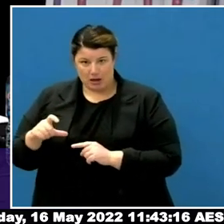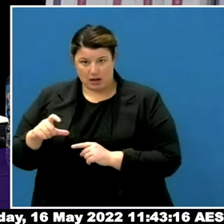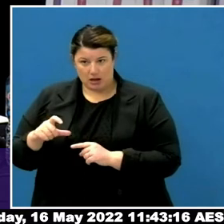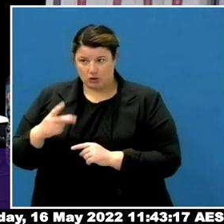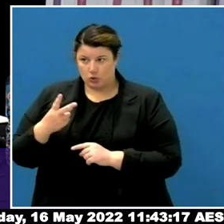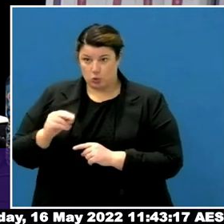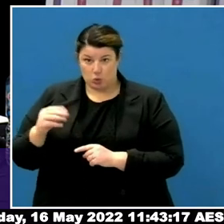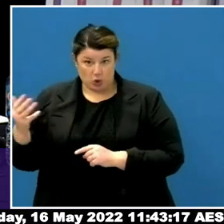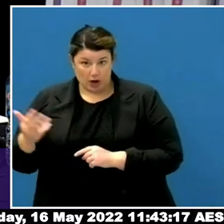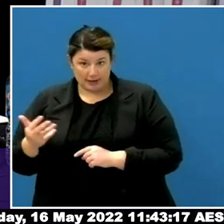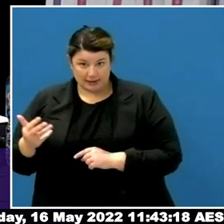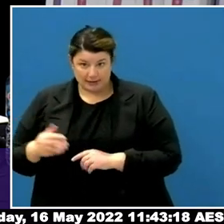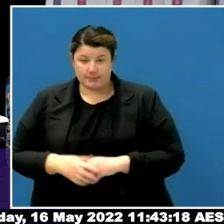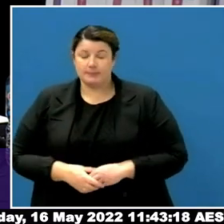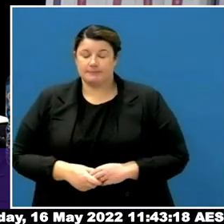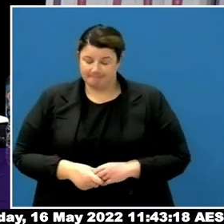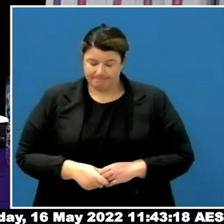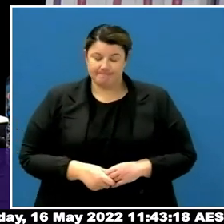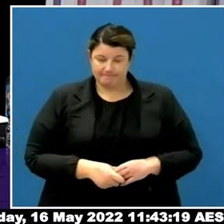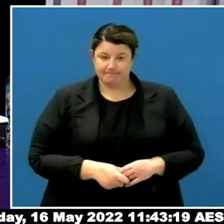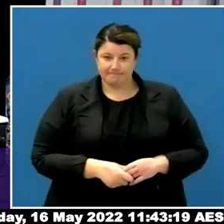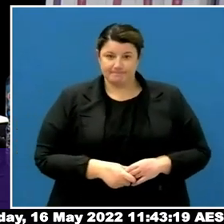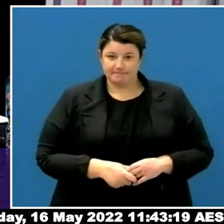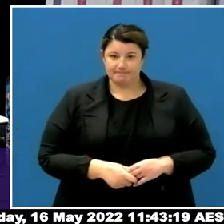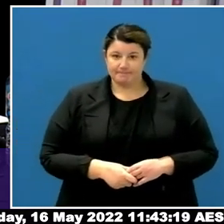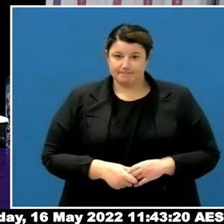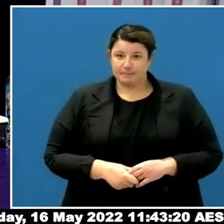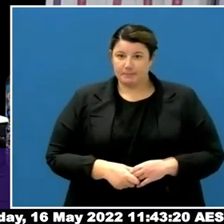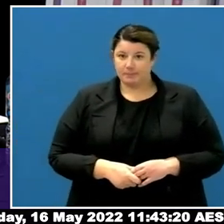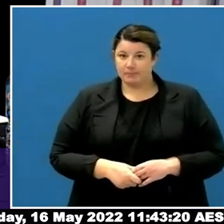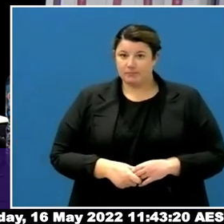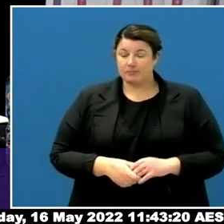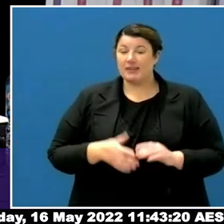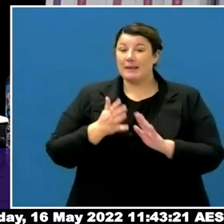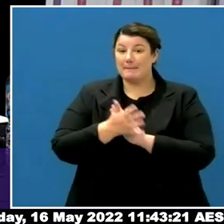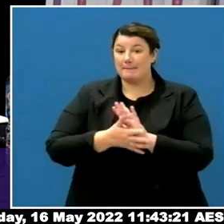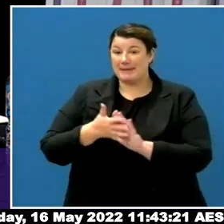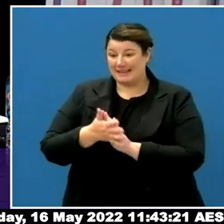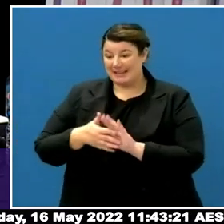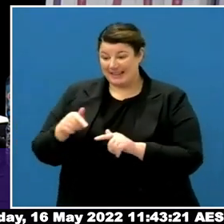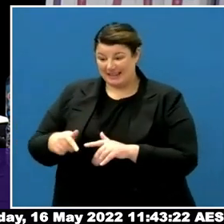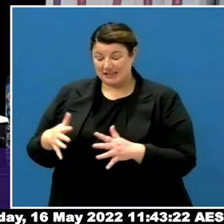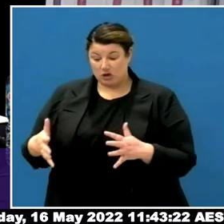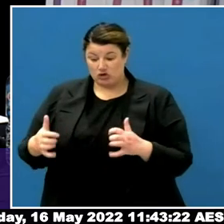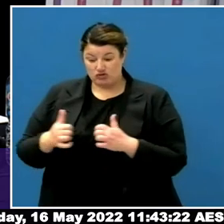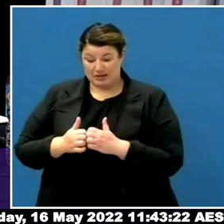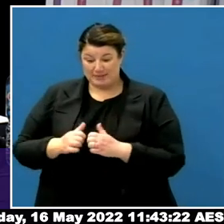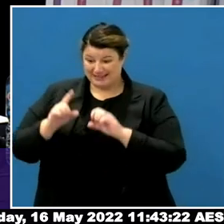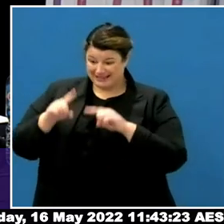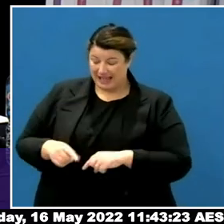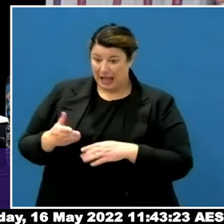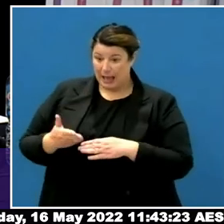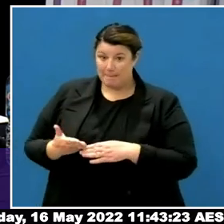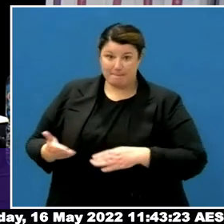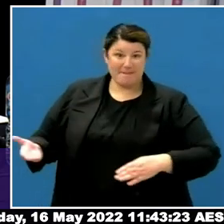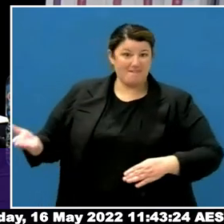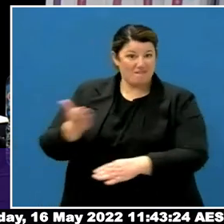So this is an agreement, as far as you understand it, that actually commenced well before- SALLY: Yes. CHAIR: - the date it was signed.